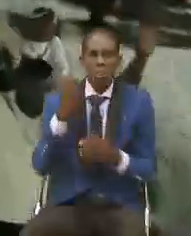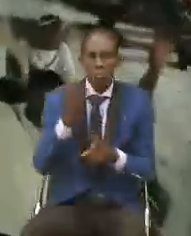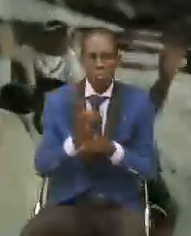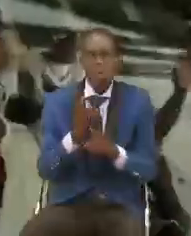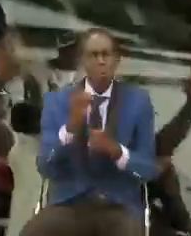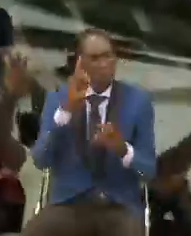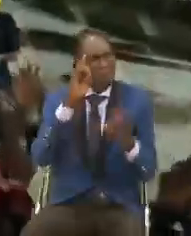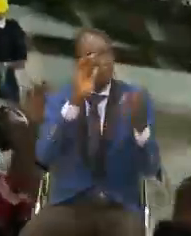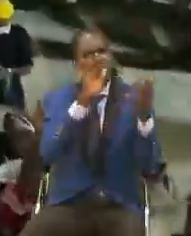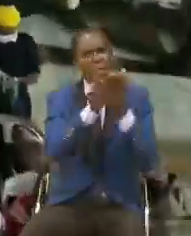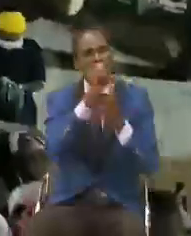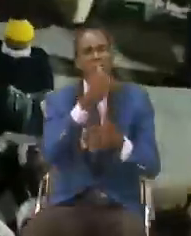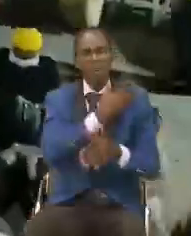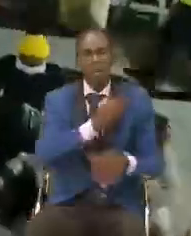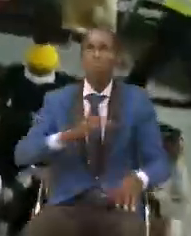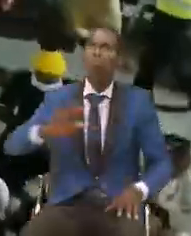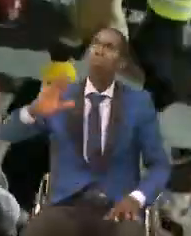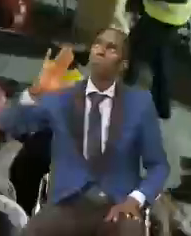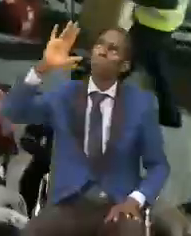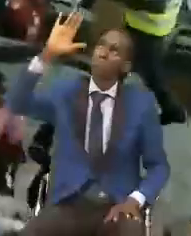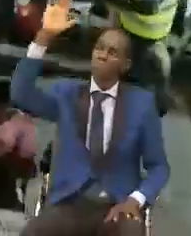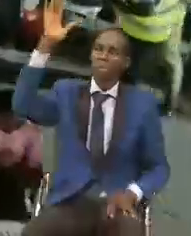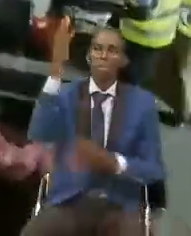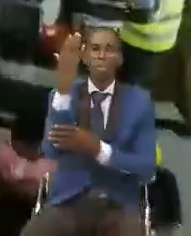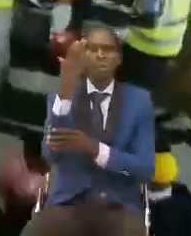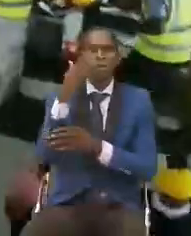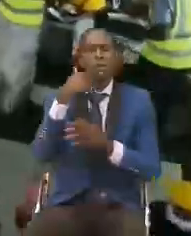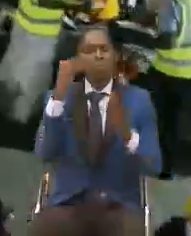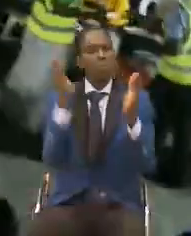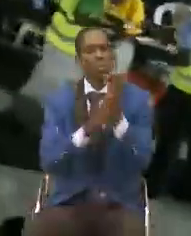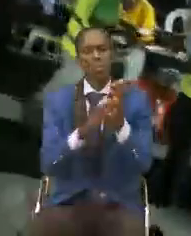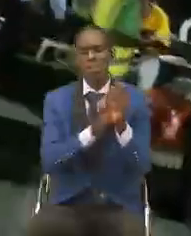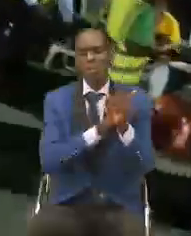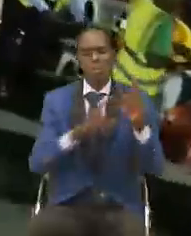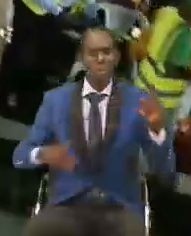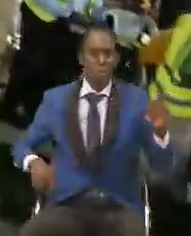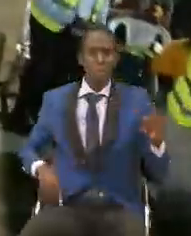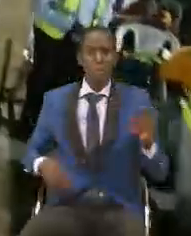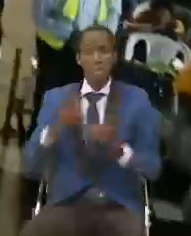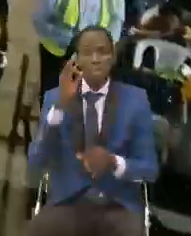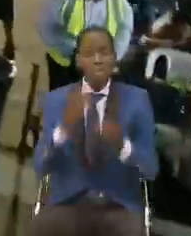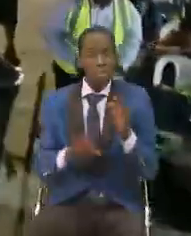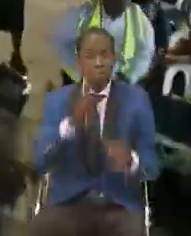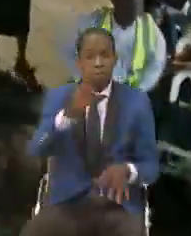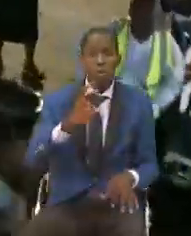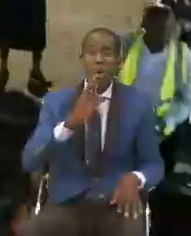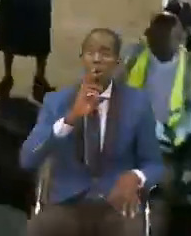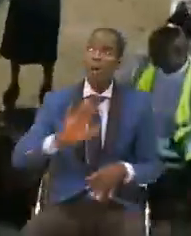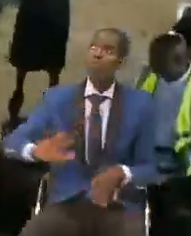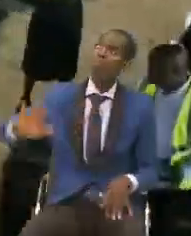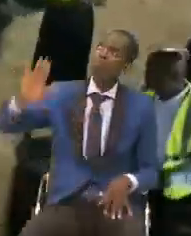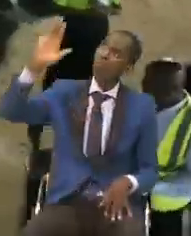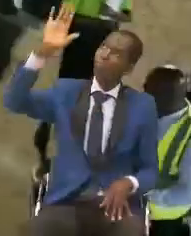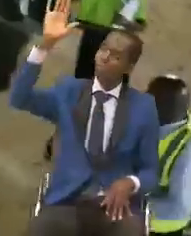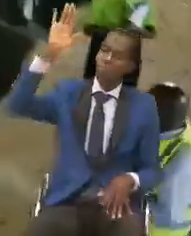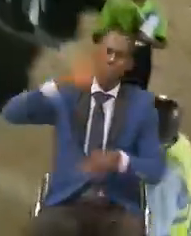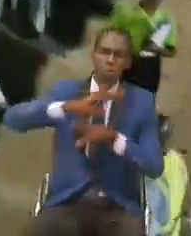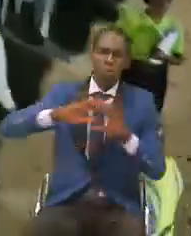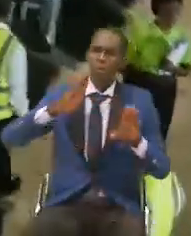that hand praise the lord i say praise the lord and praise the lord for you raising up your hand